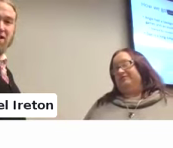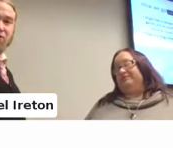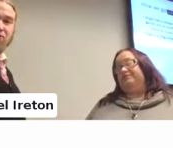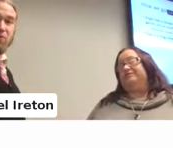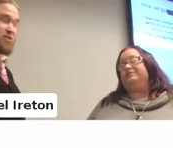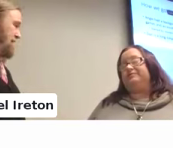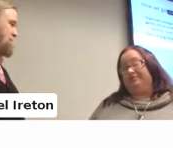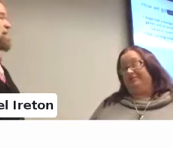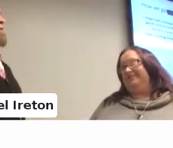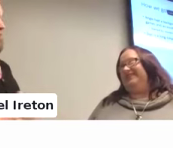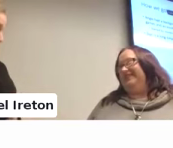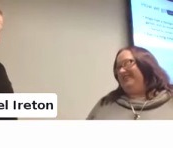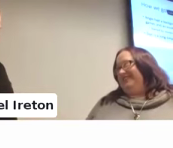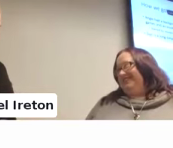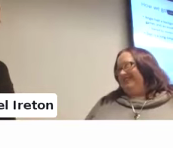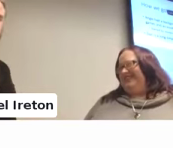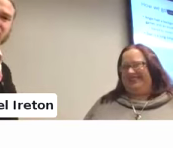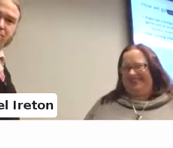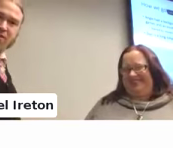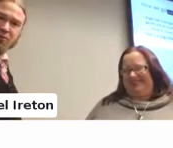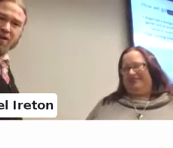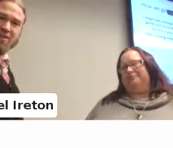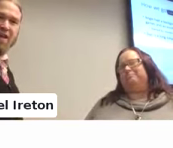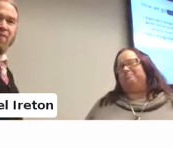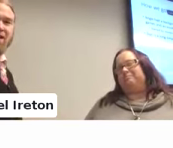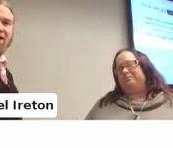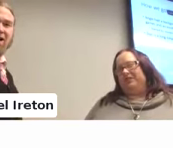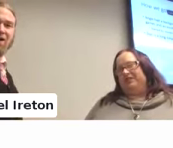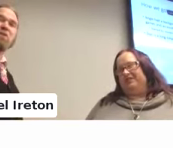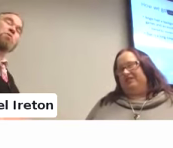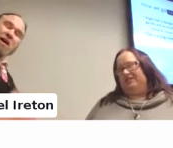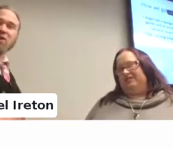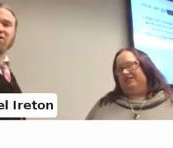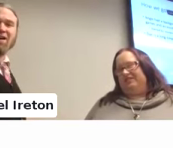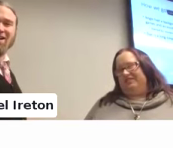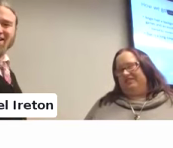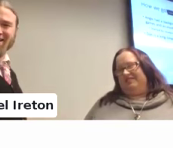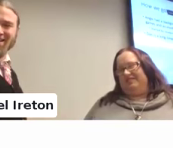We started working together some web accessibility.